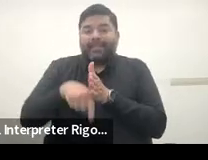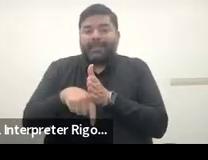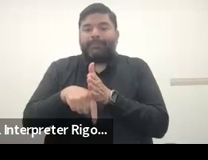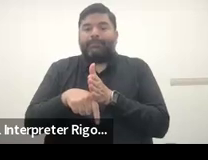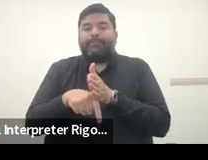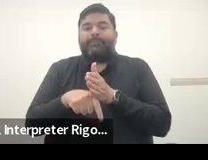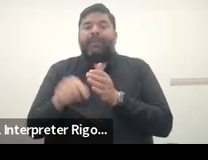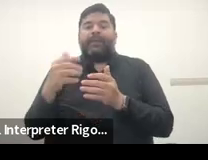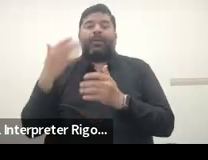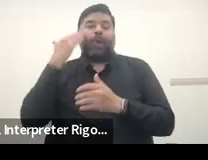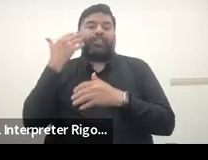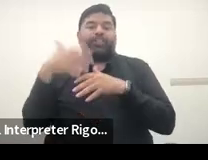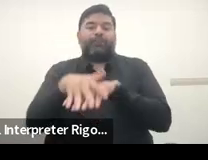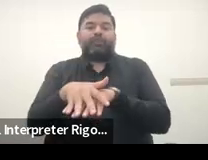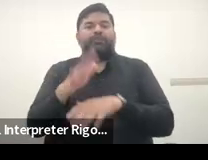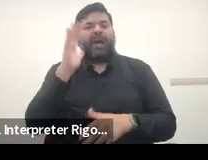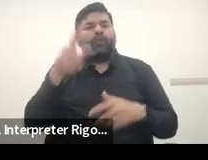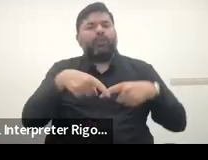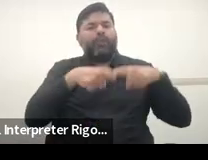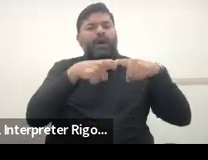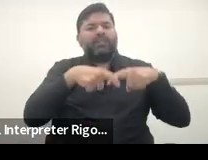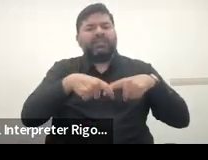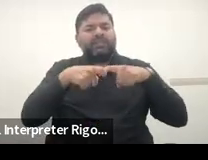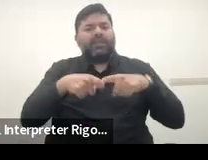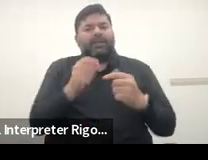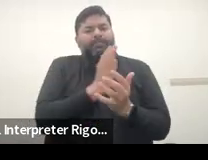And I'm going to pause between each of these sections if you have clarification questions